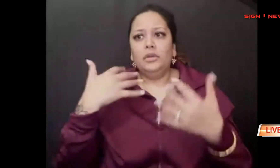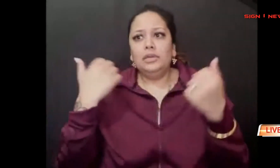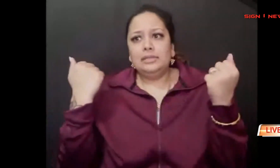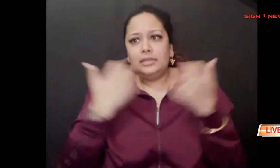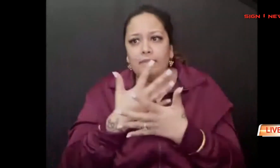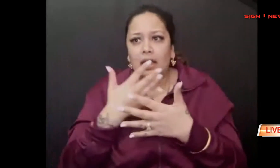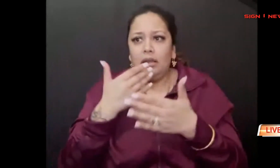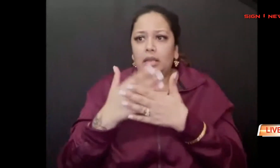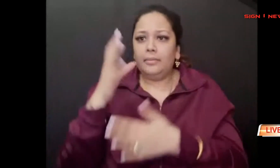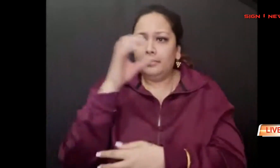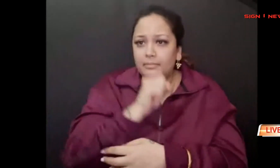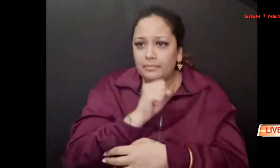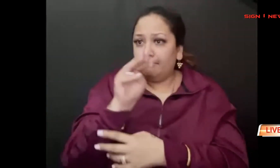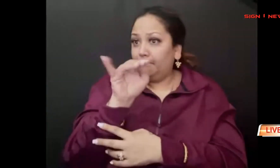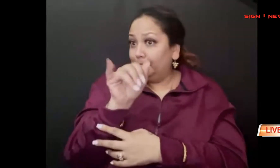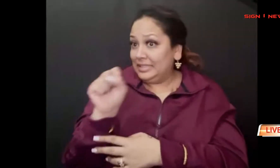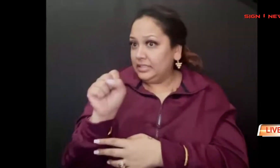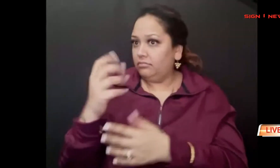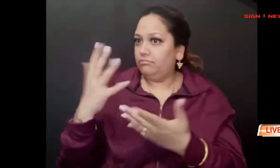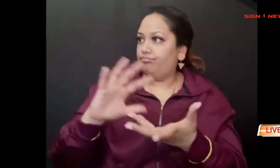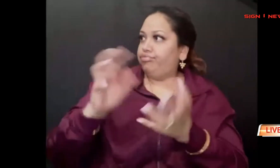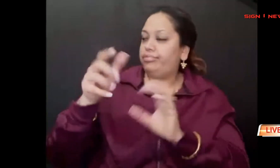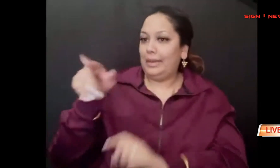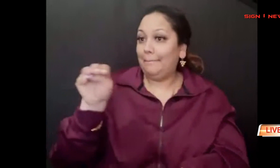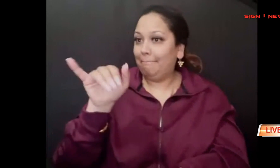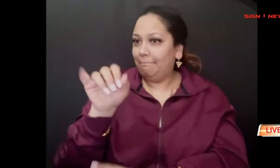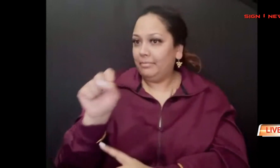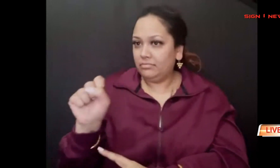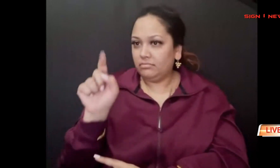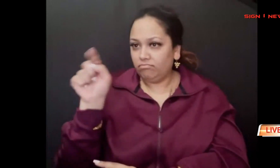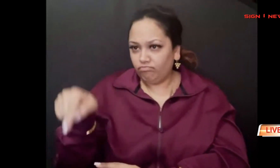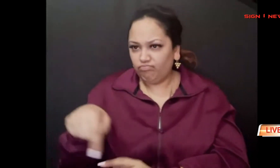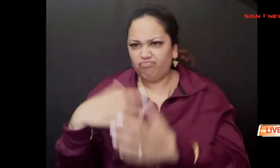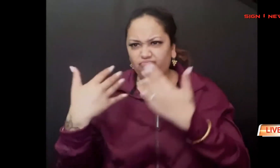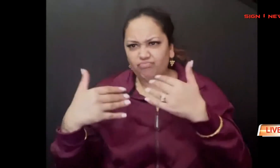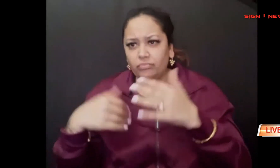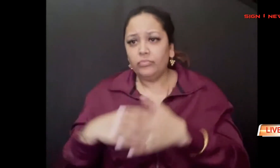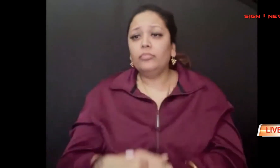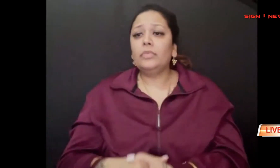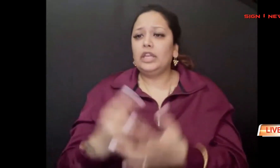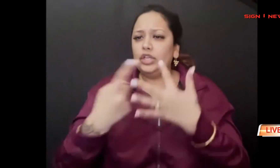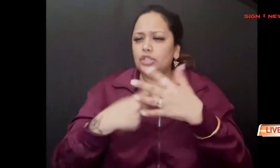a police chase car crash and one terrifying near Miss. Let's start in, North Carolina.